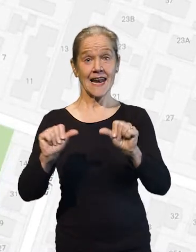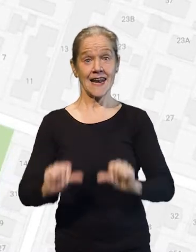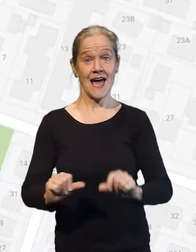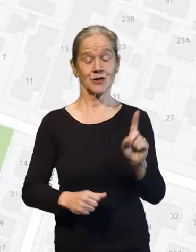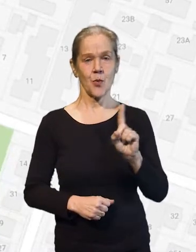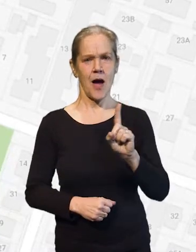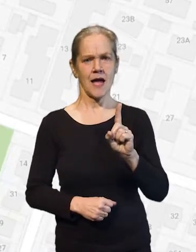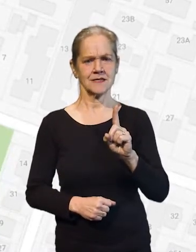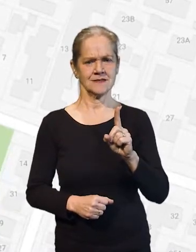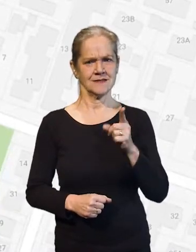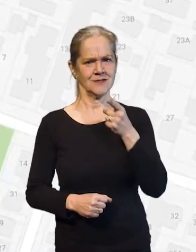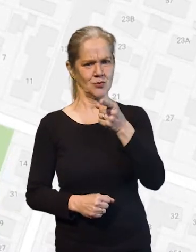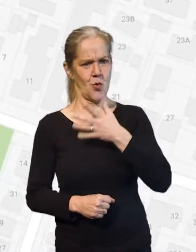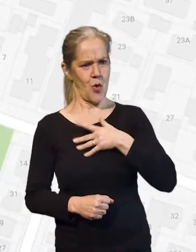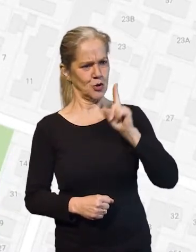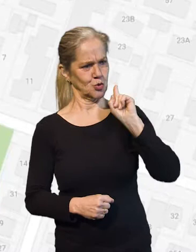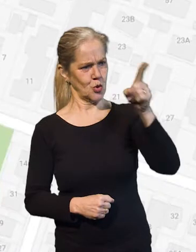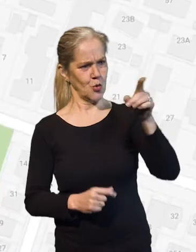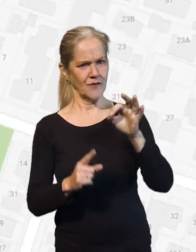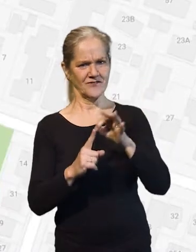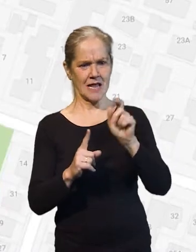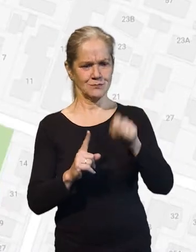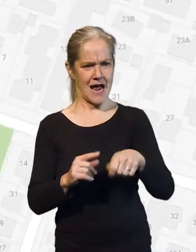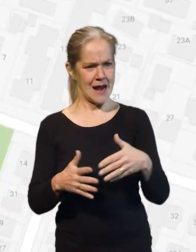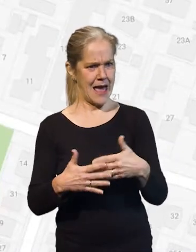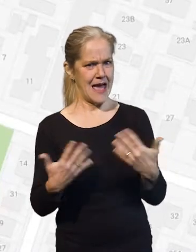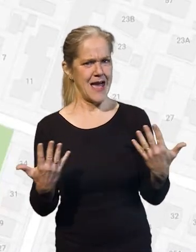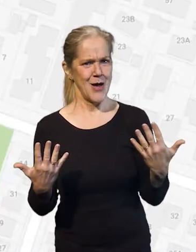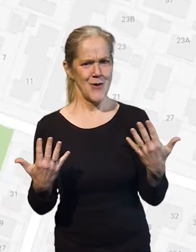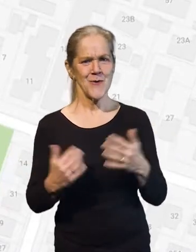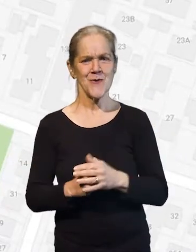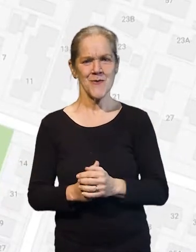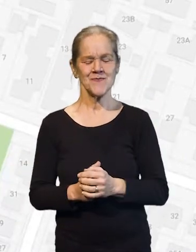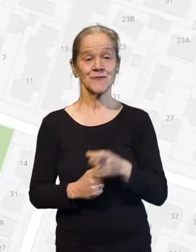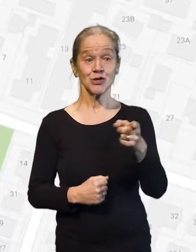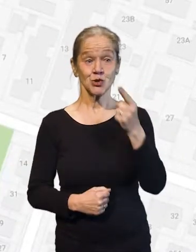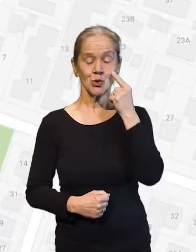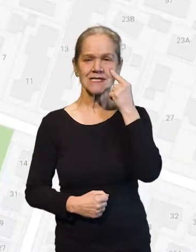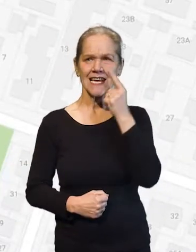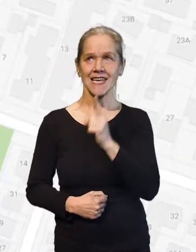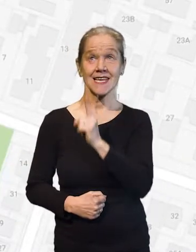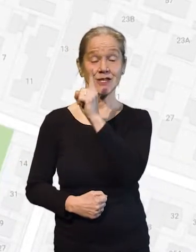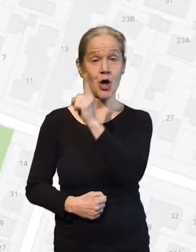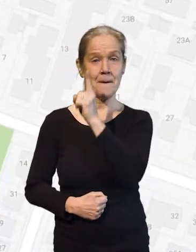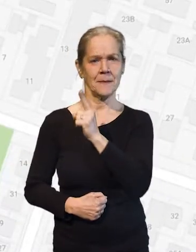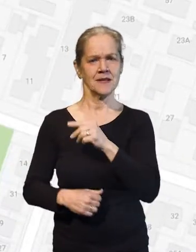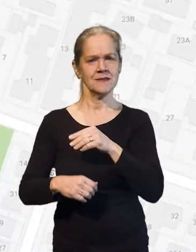So the next thing we might want to do is to work out how to get to Phillipstown. At the top corner, there is a little arrow.